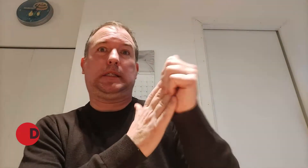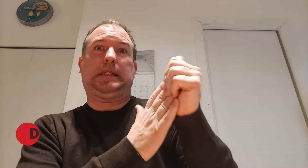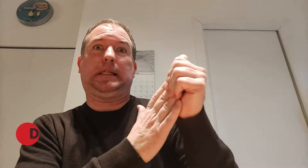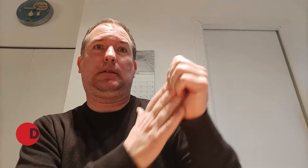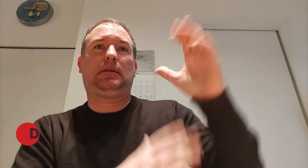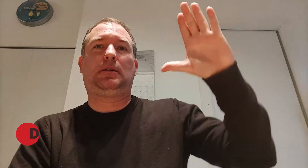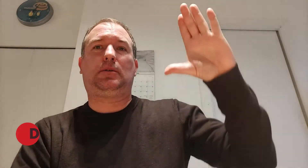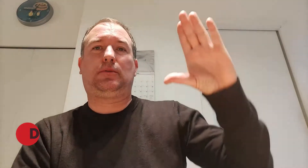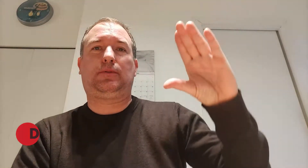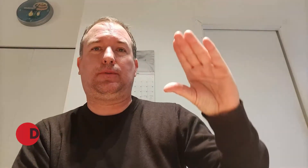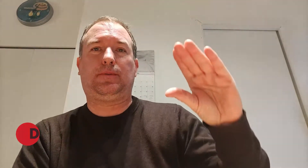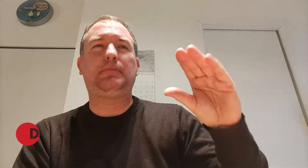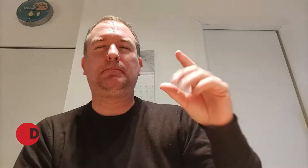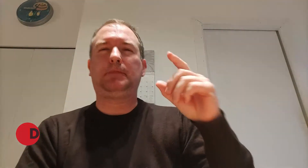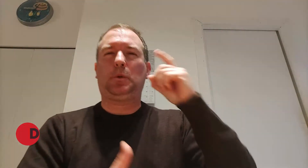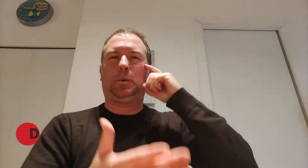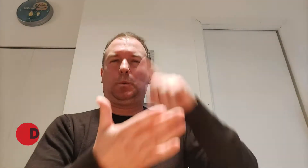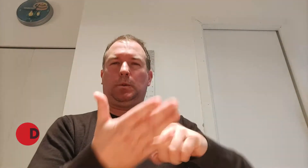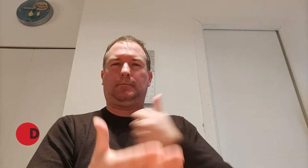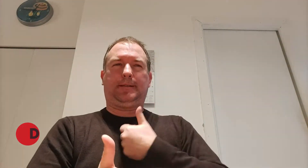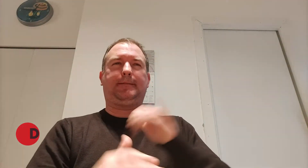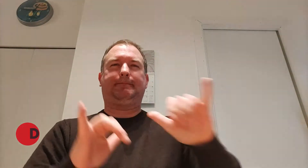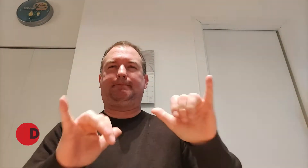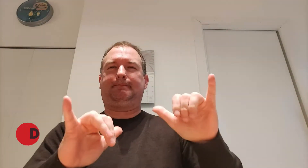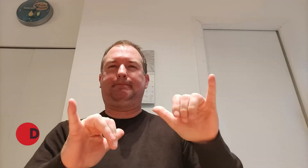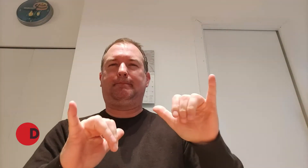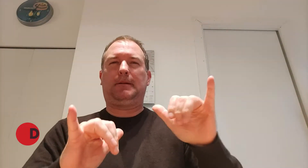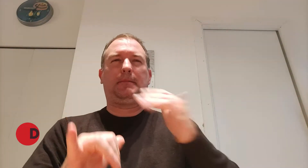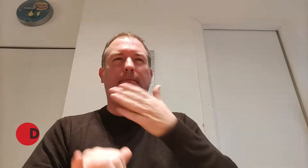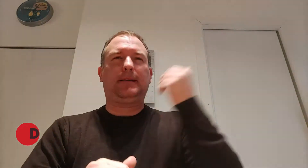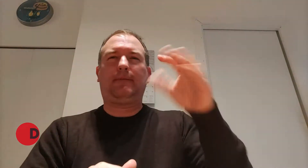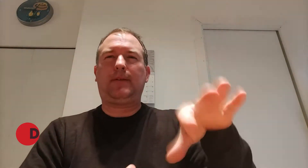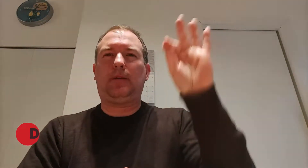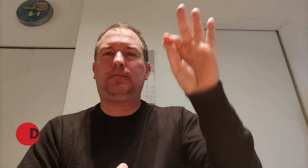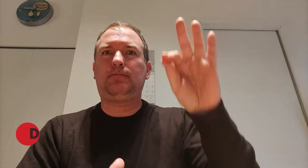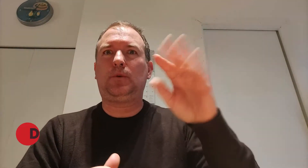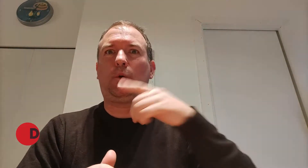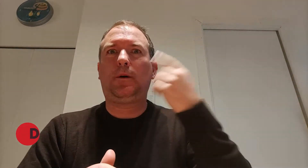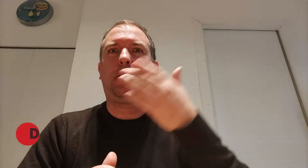My leadership had declined which I noticed and decided it was best to find